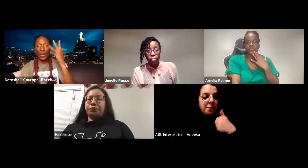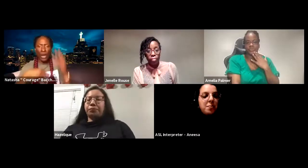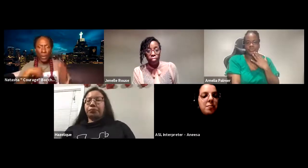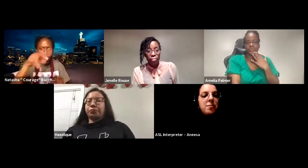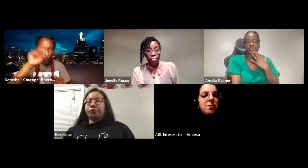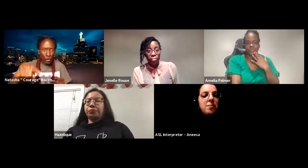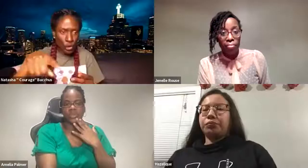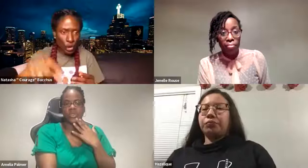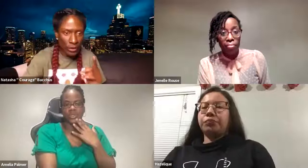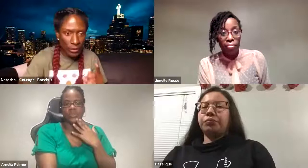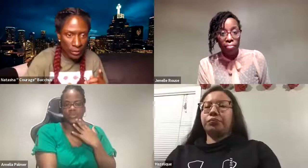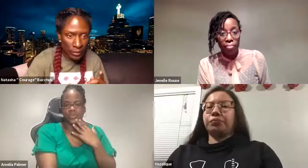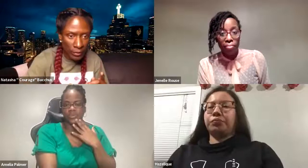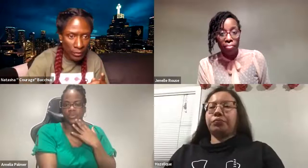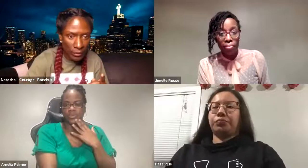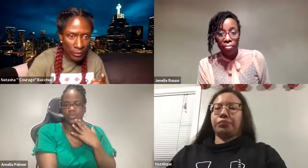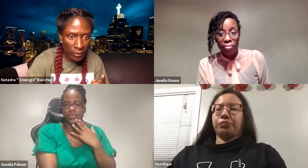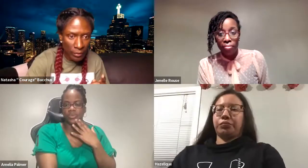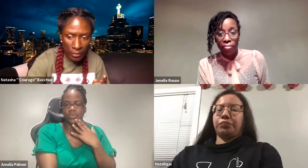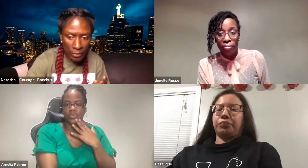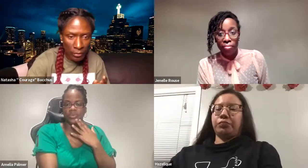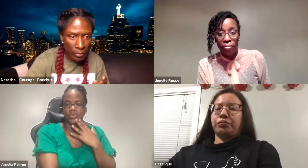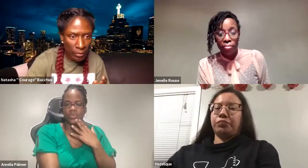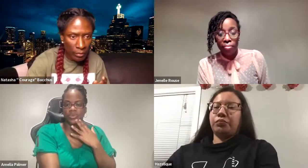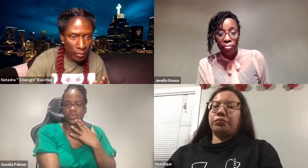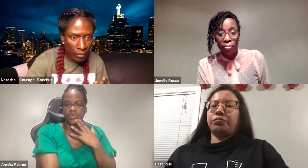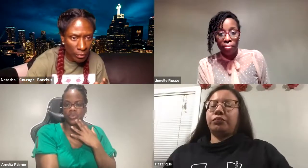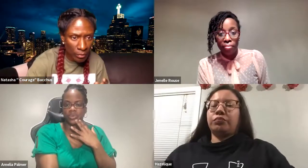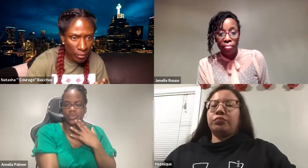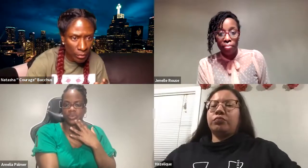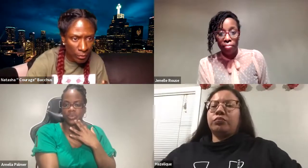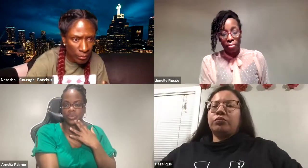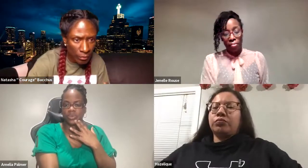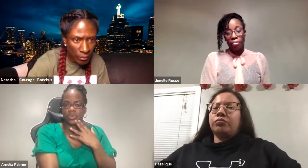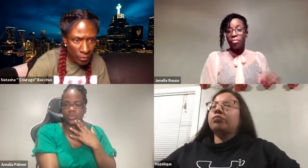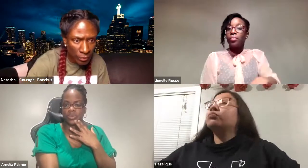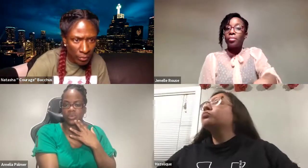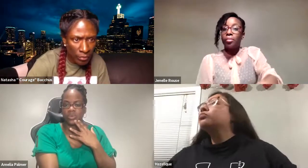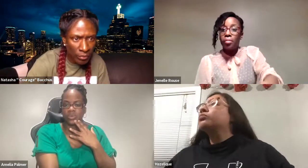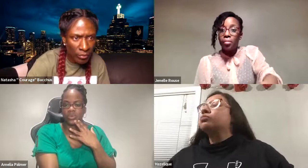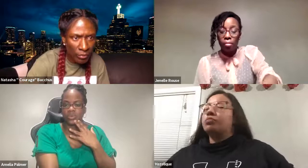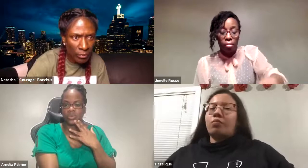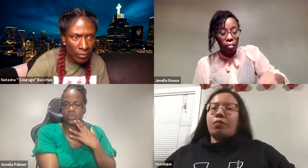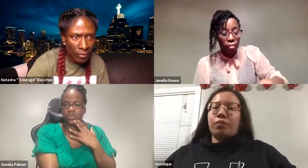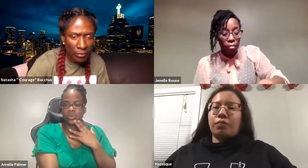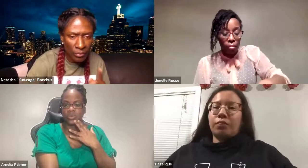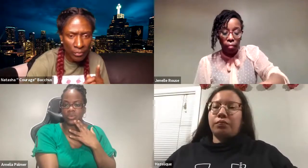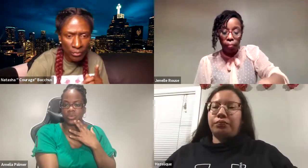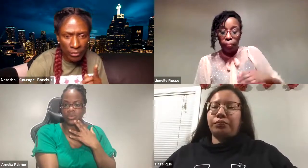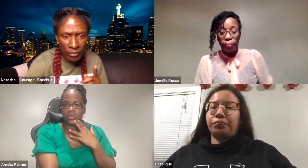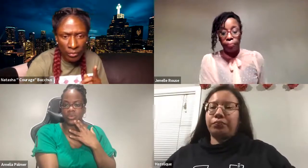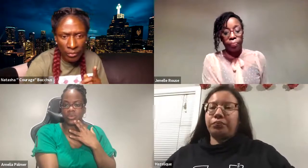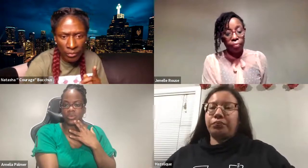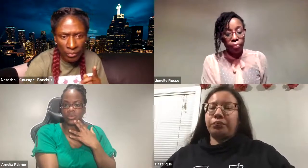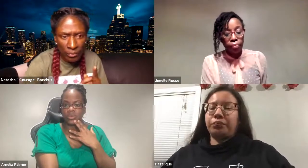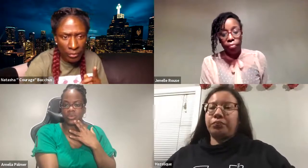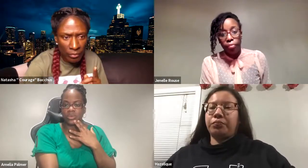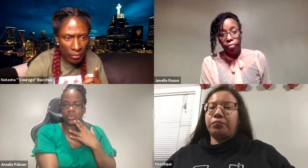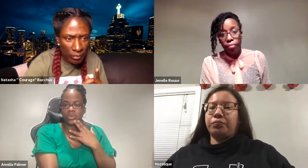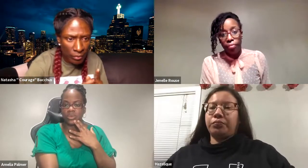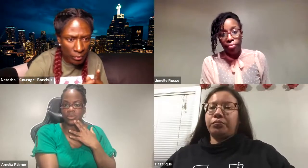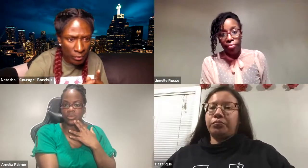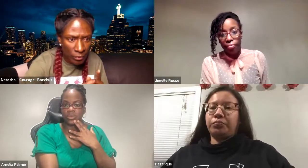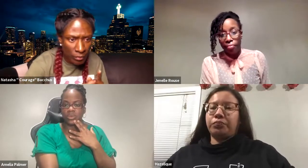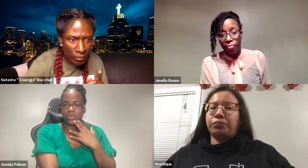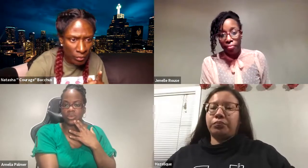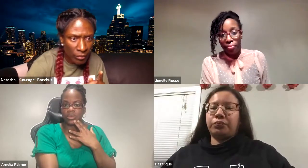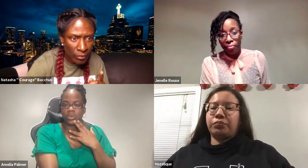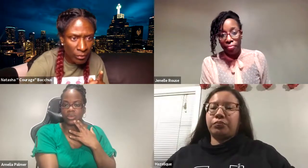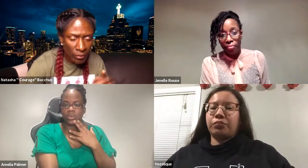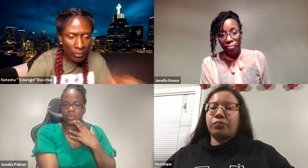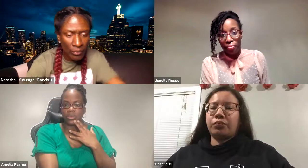thank you for clarifying that amelia